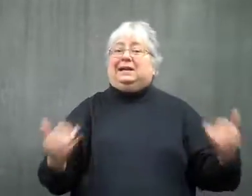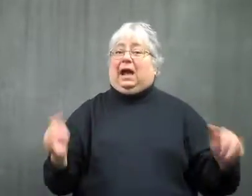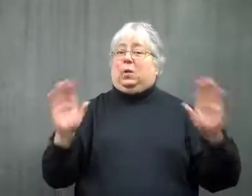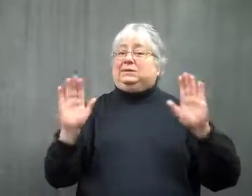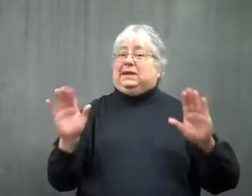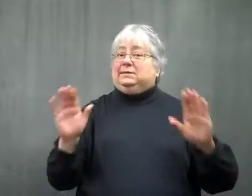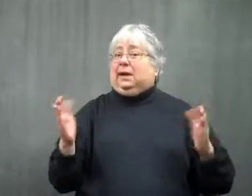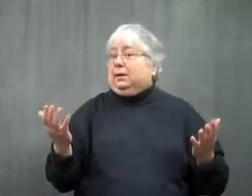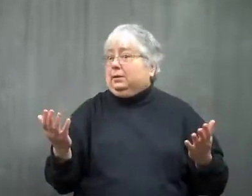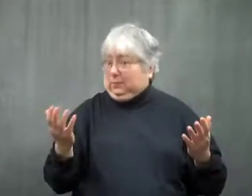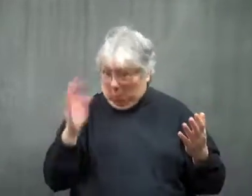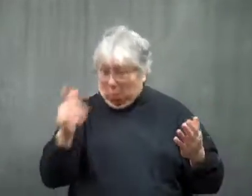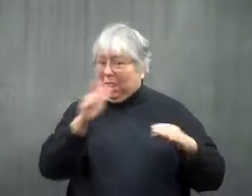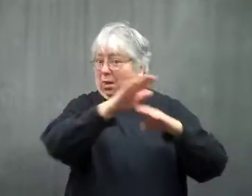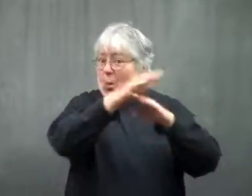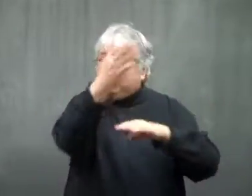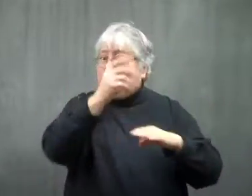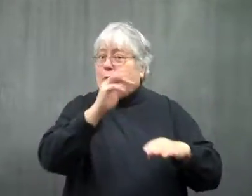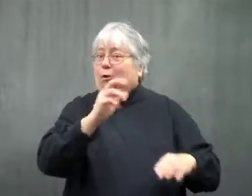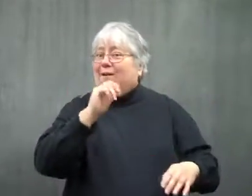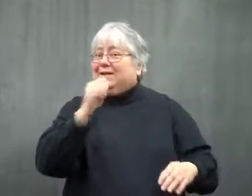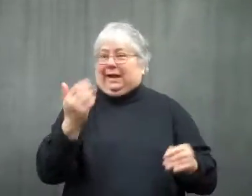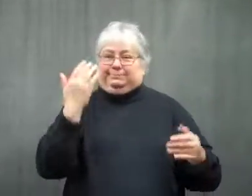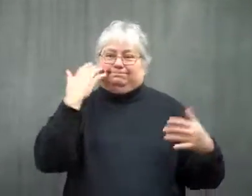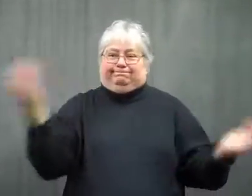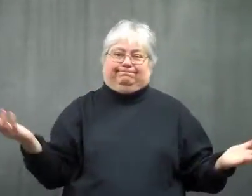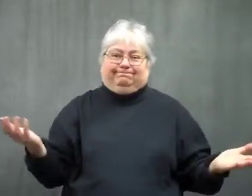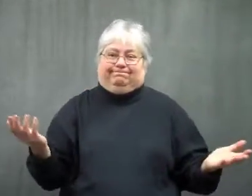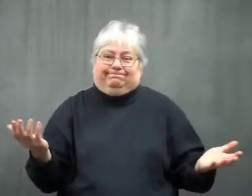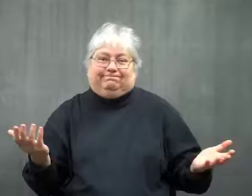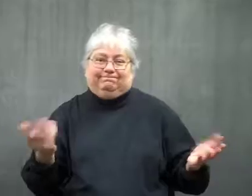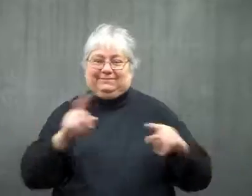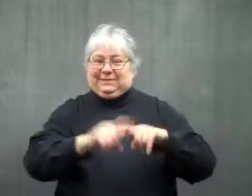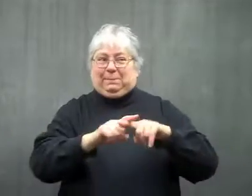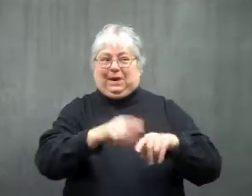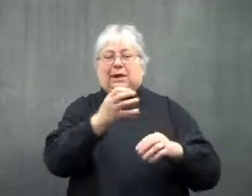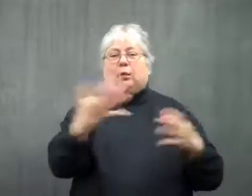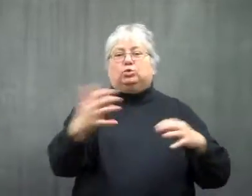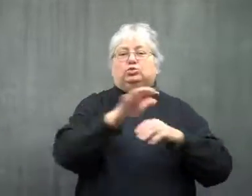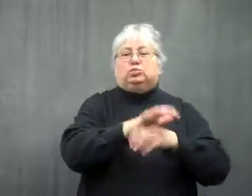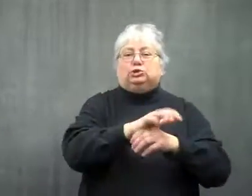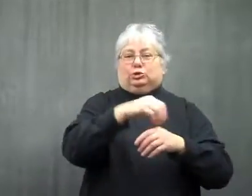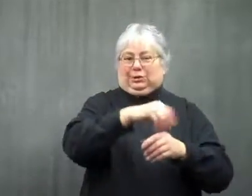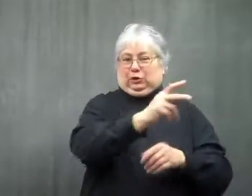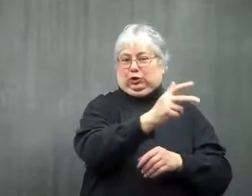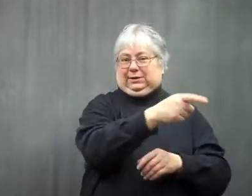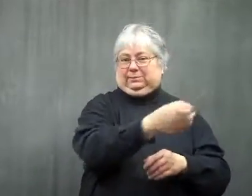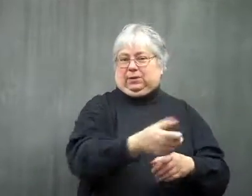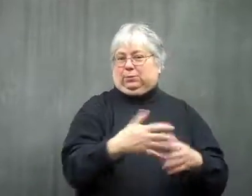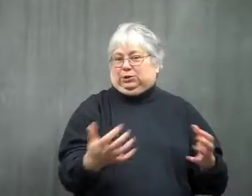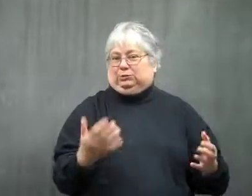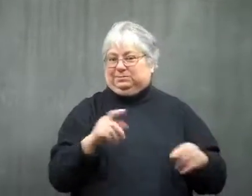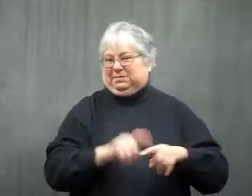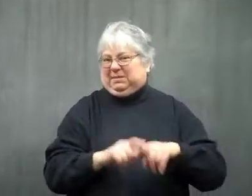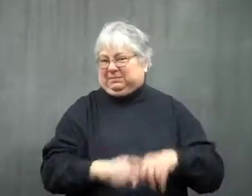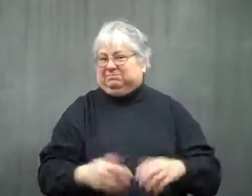It's Sunday now, and we don't know if they will vent it. It depends on how much pressure there is.